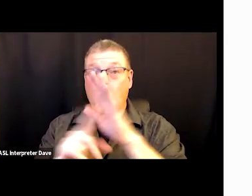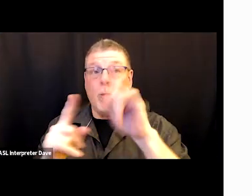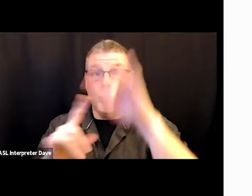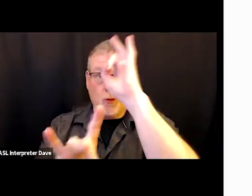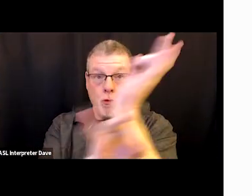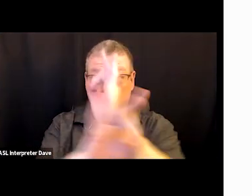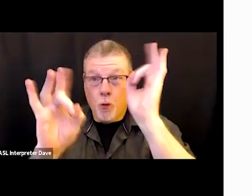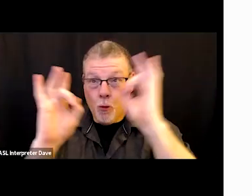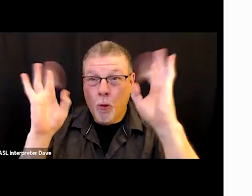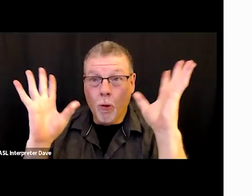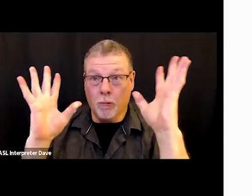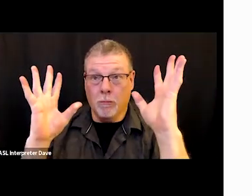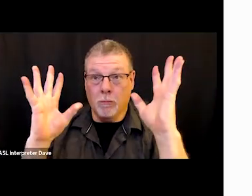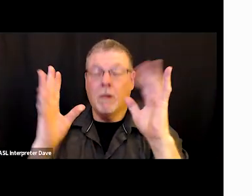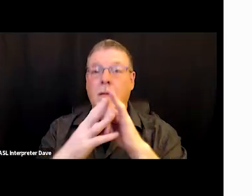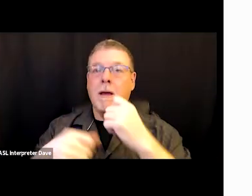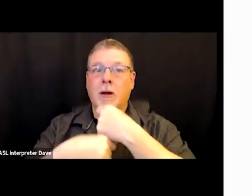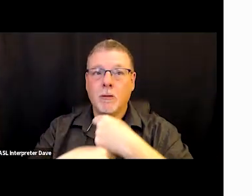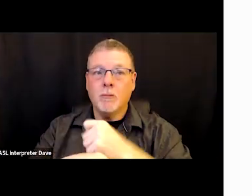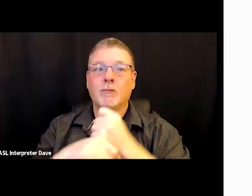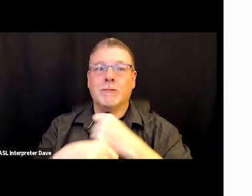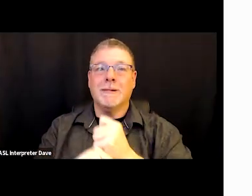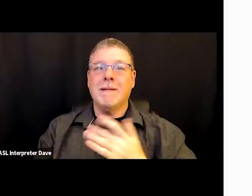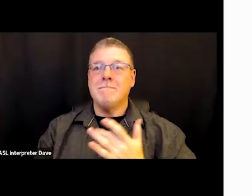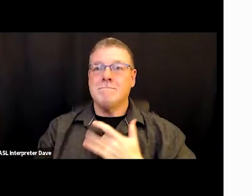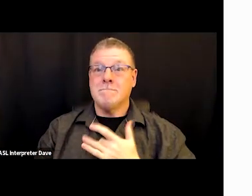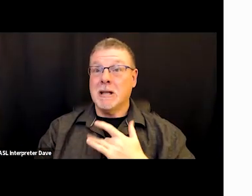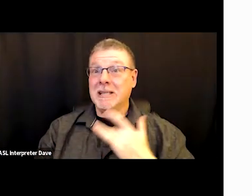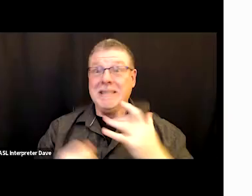that creates a state of terror,